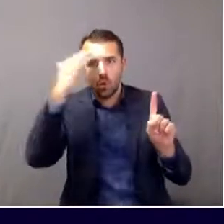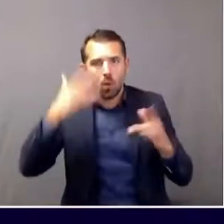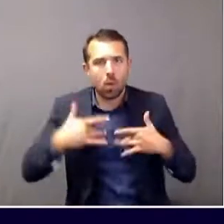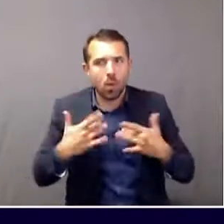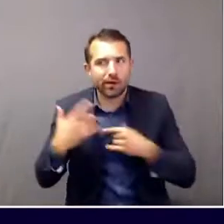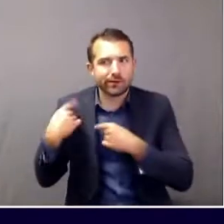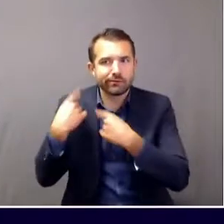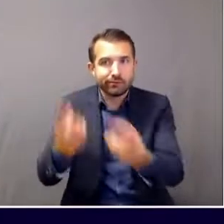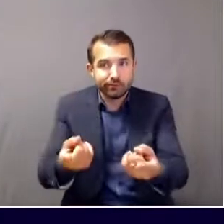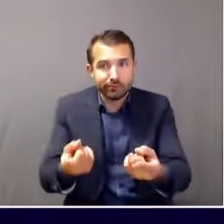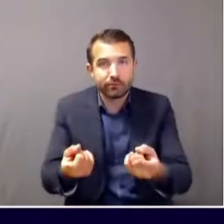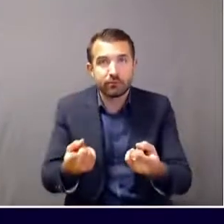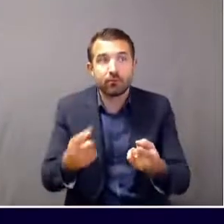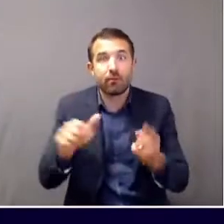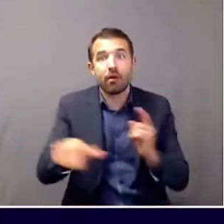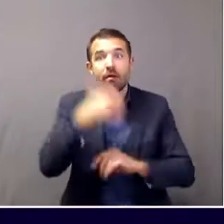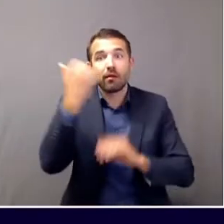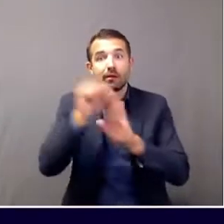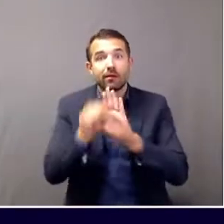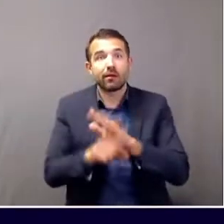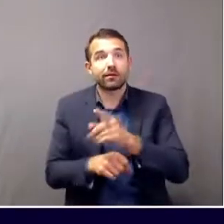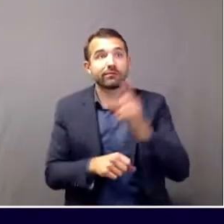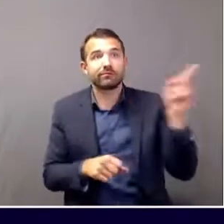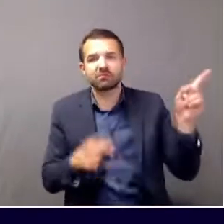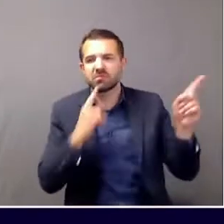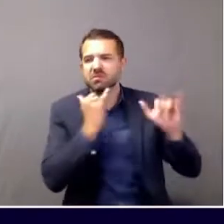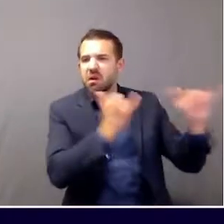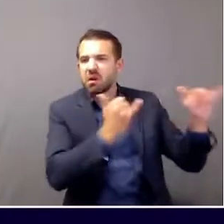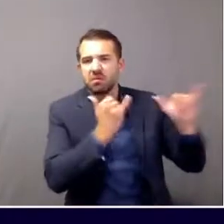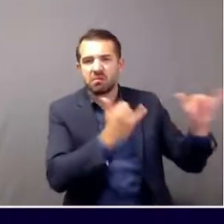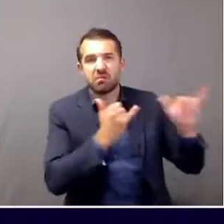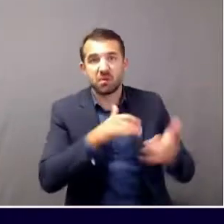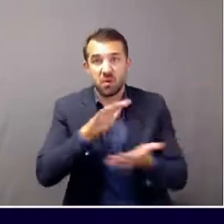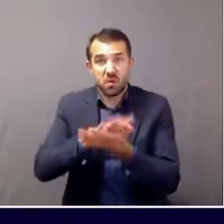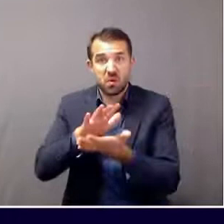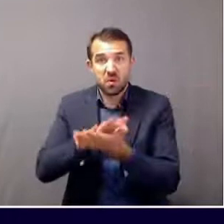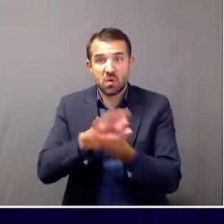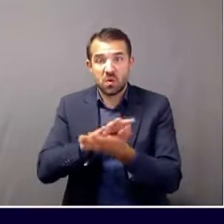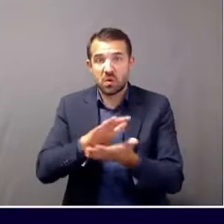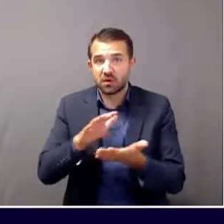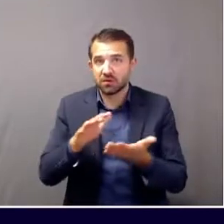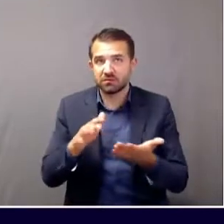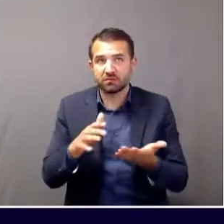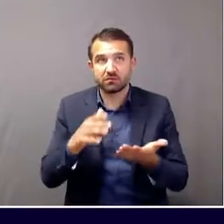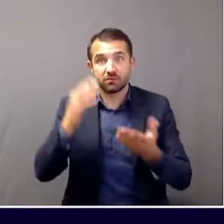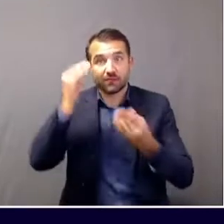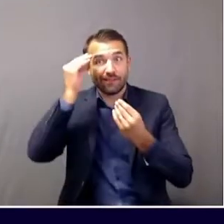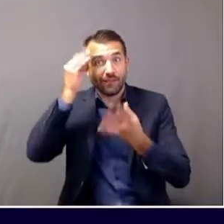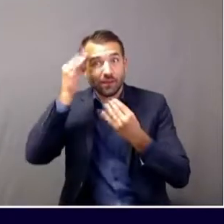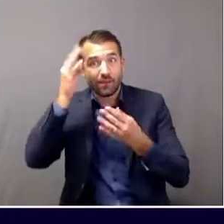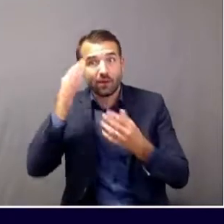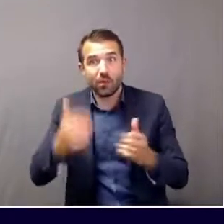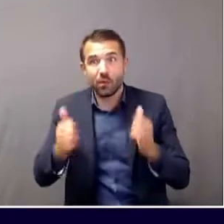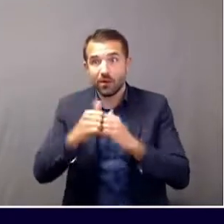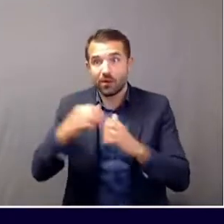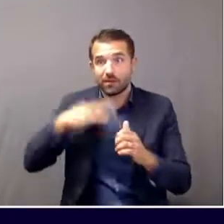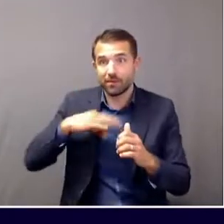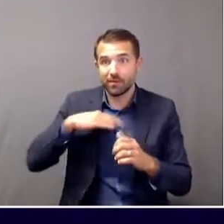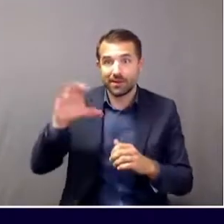other states are doing the same is that when it comes to schools